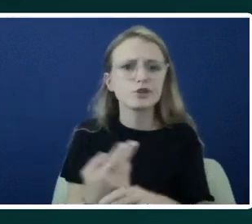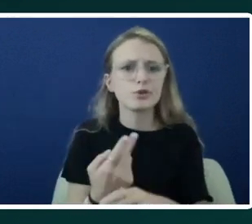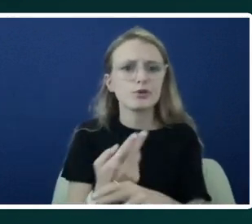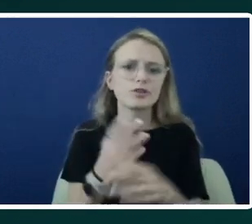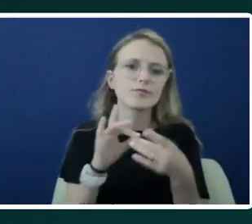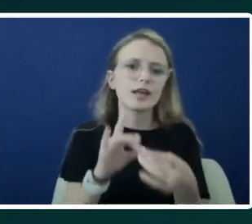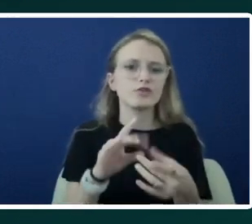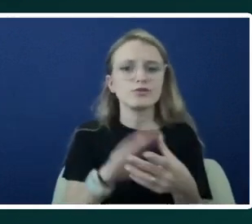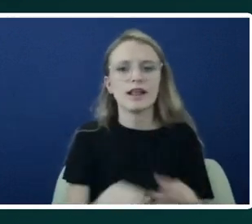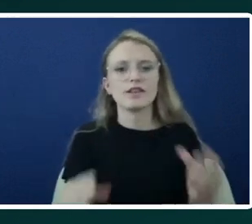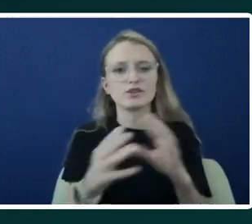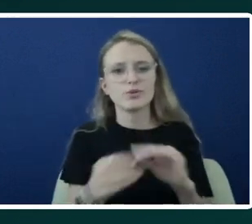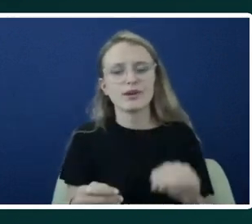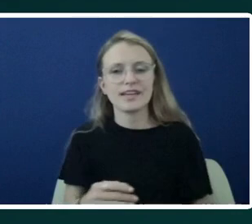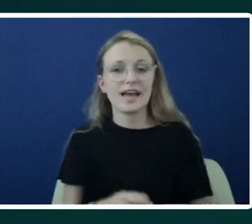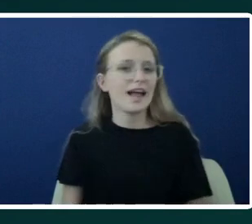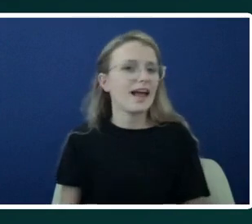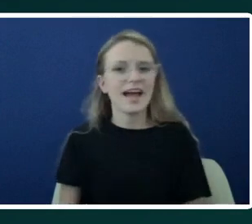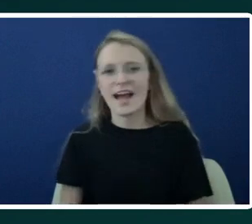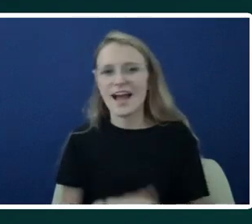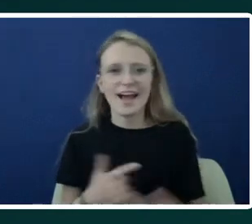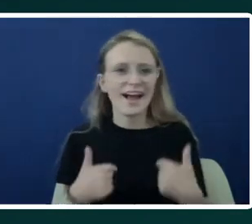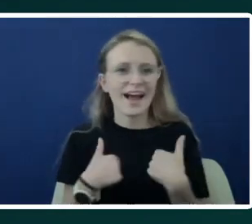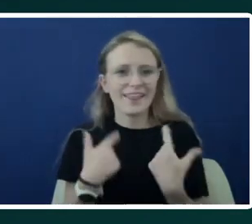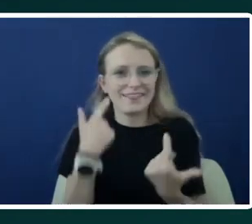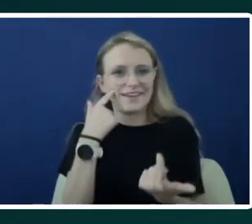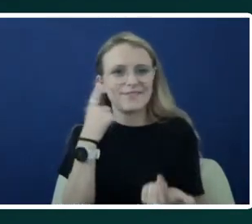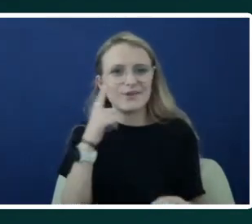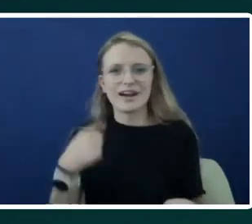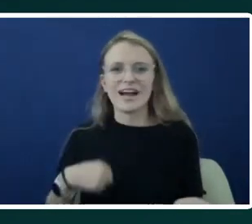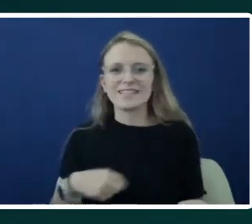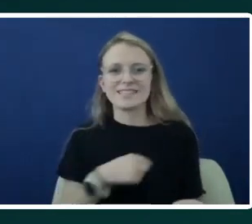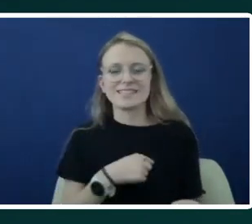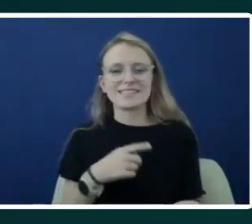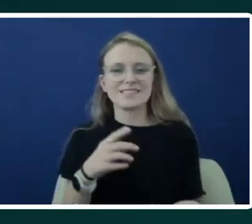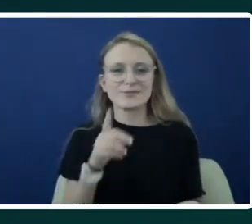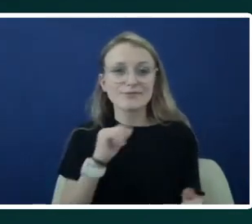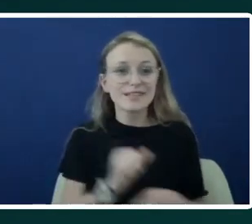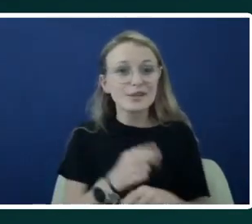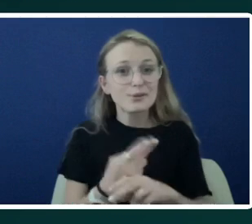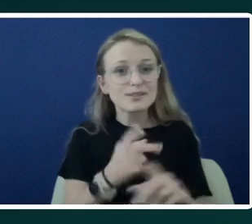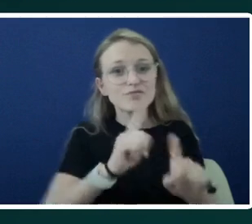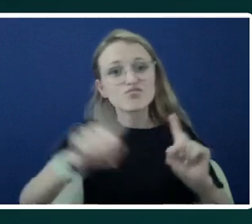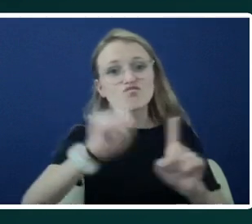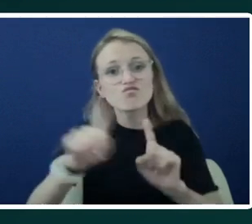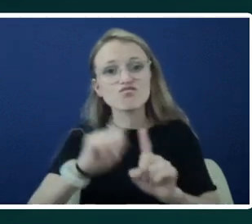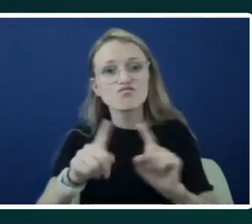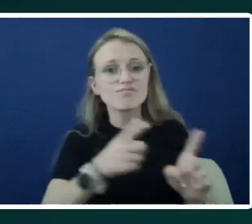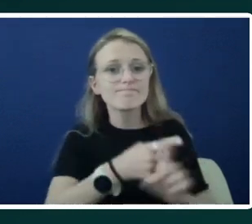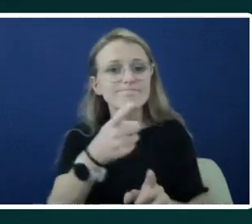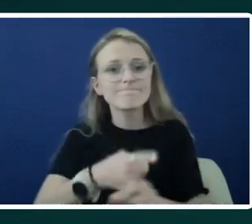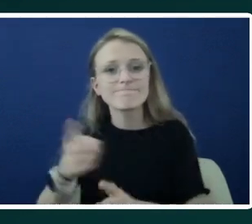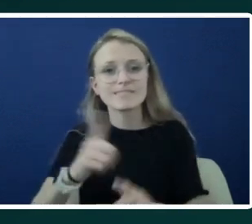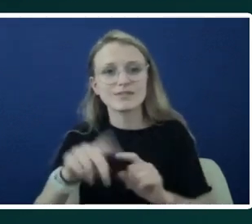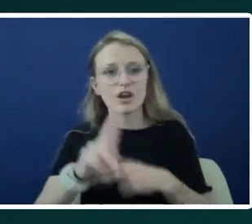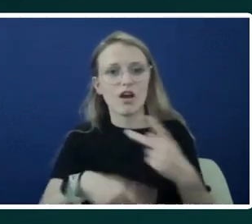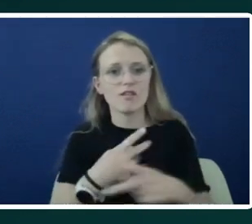Samir Meghelli: Yeah. Well, I think for us the key is really using multiple media. You know that throughout the exhibition,